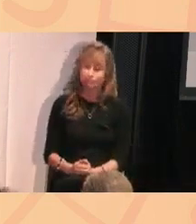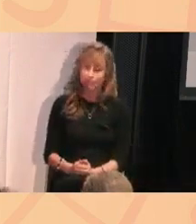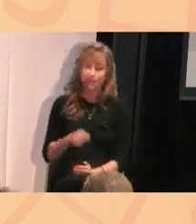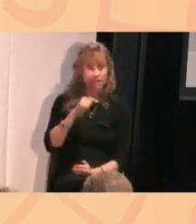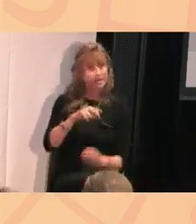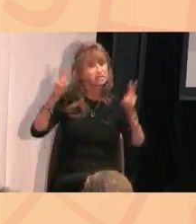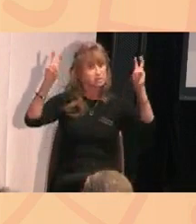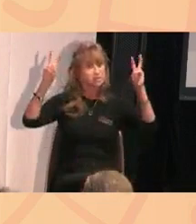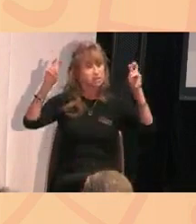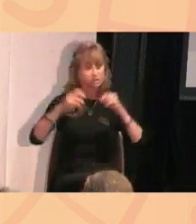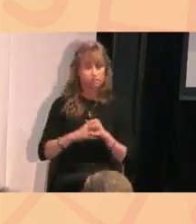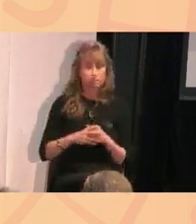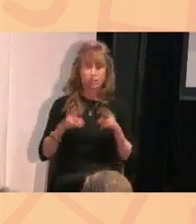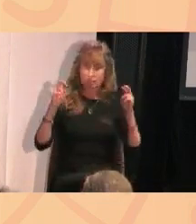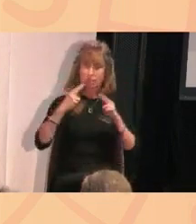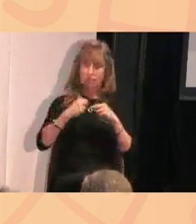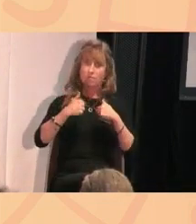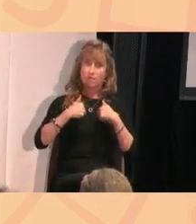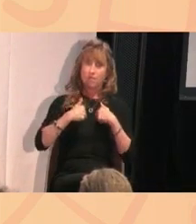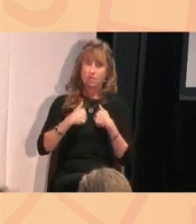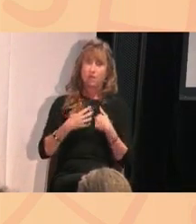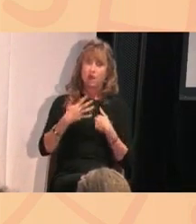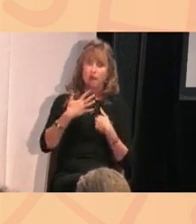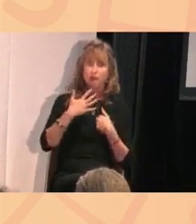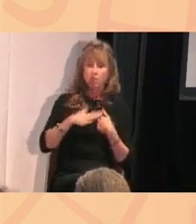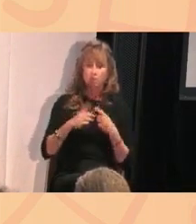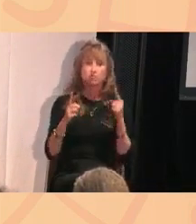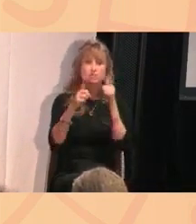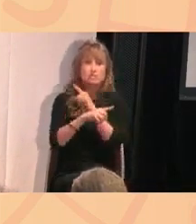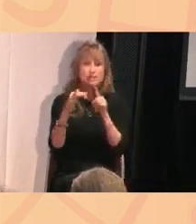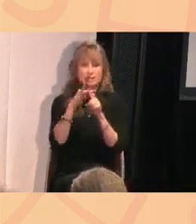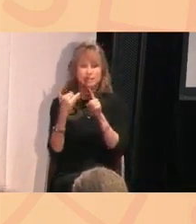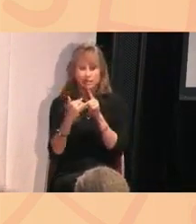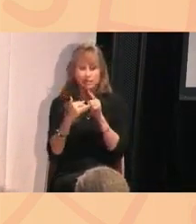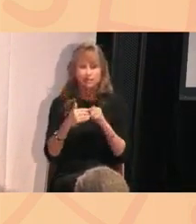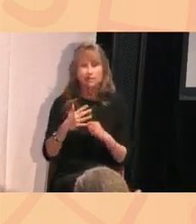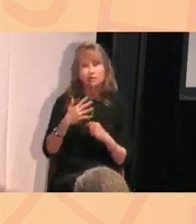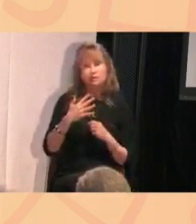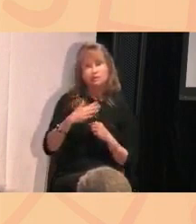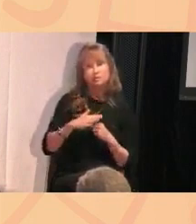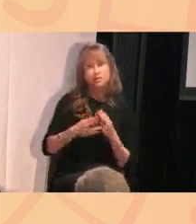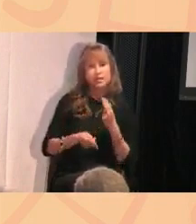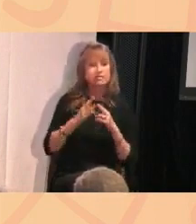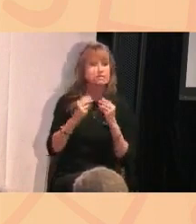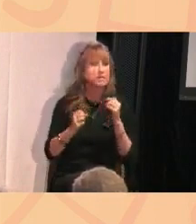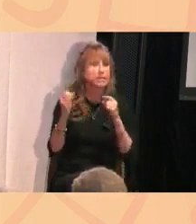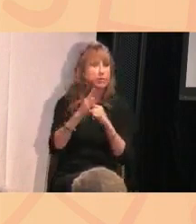And it's probably not true. But that's the title.